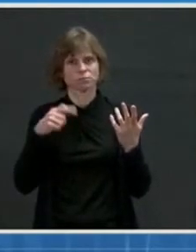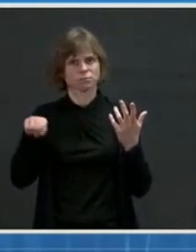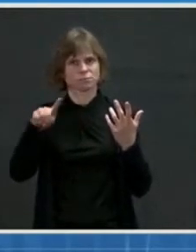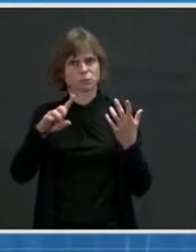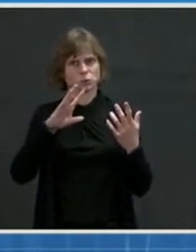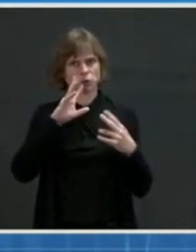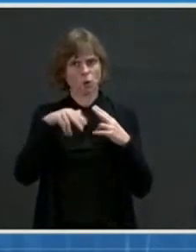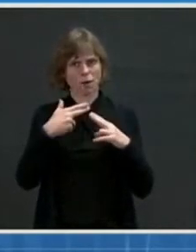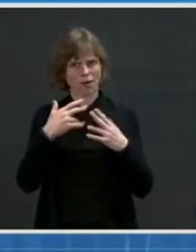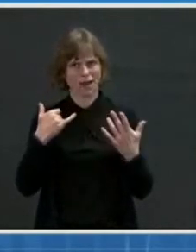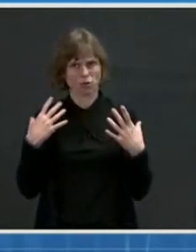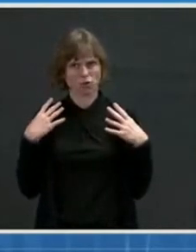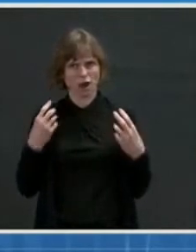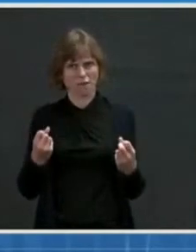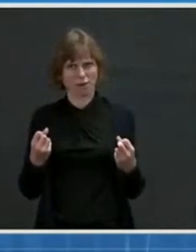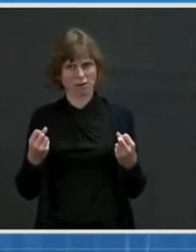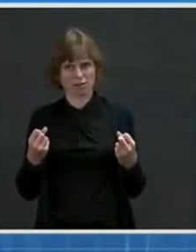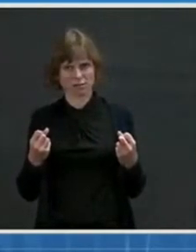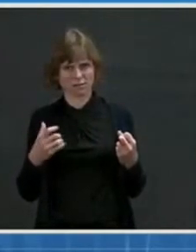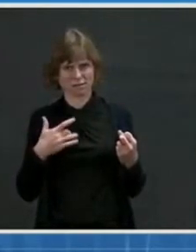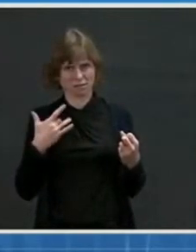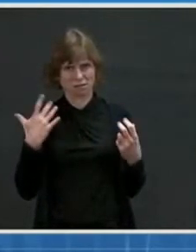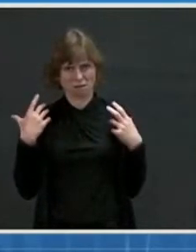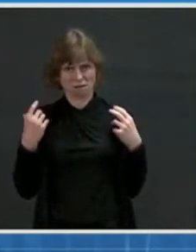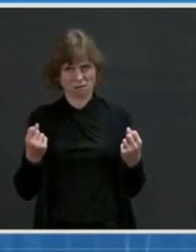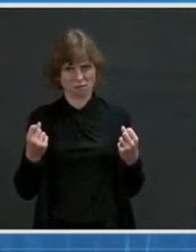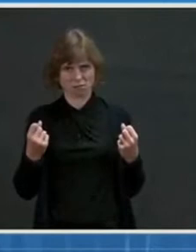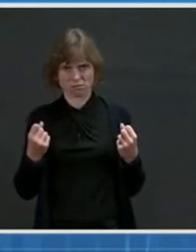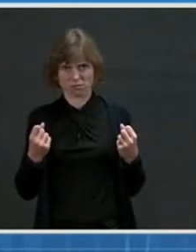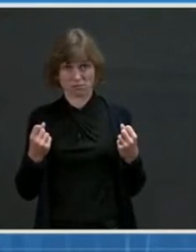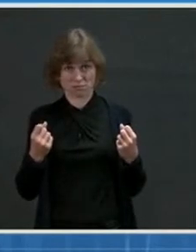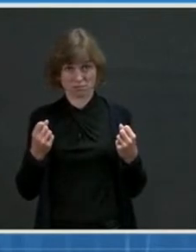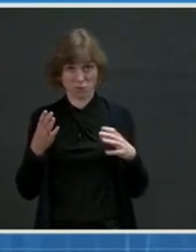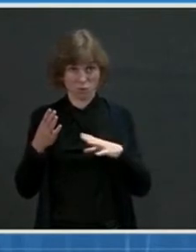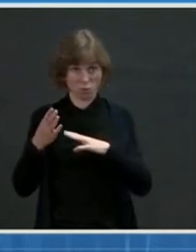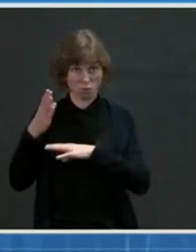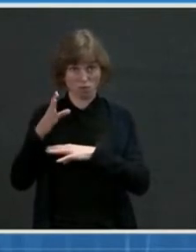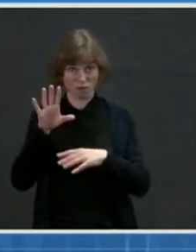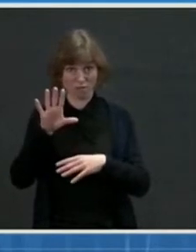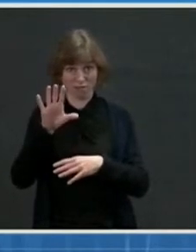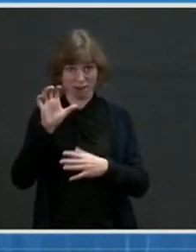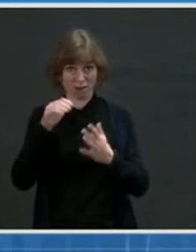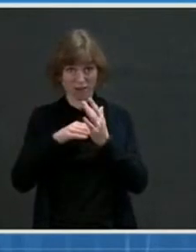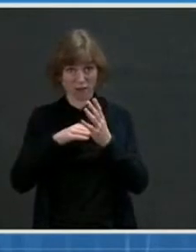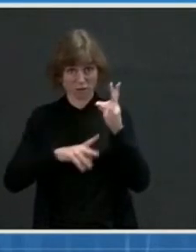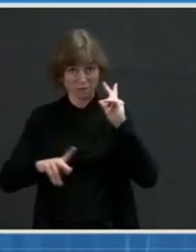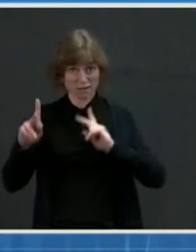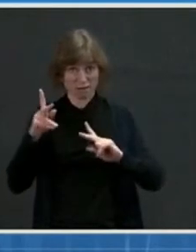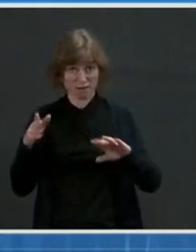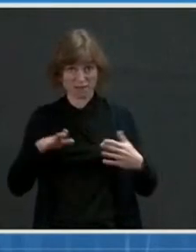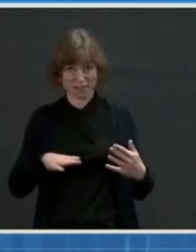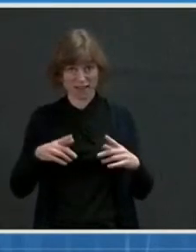COUNTRY. I WONDER IF ANY OF YOU COULD SPEAK TO THAT AND WHETHER OR